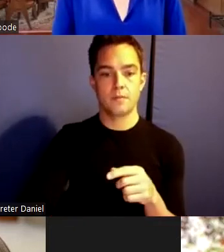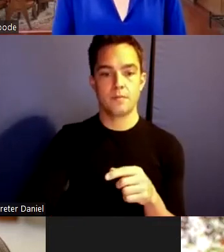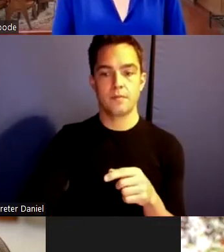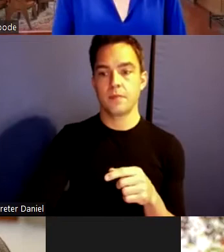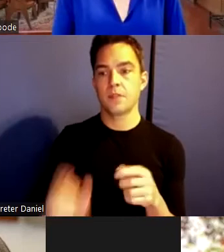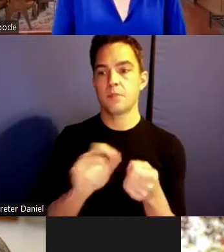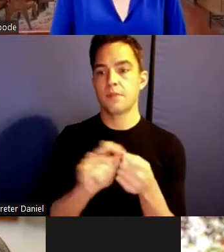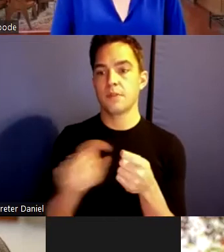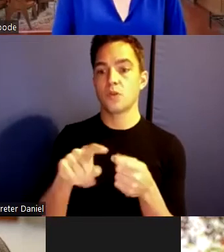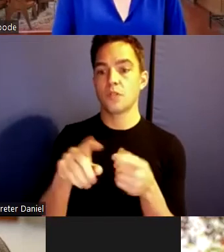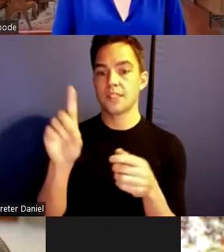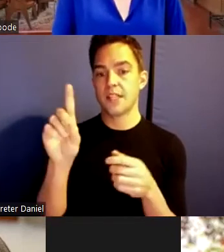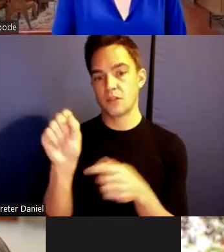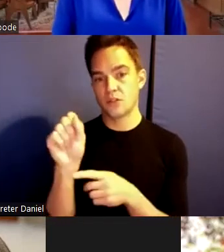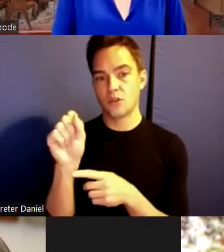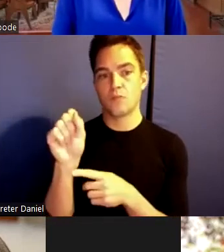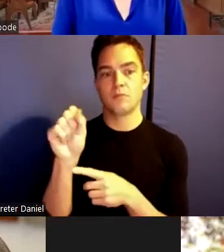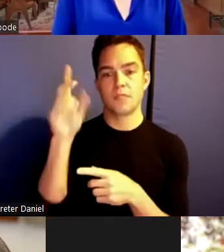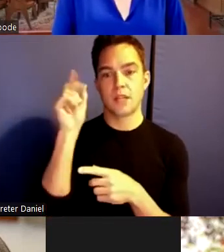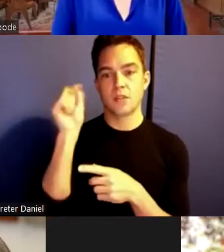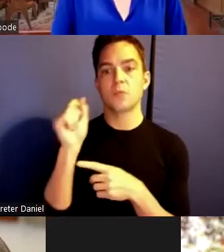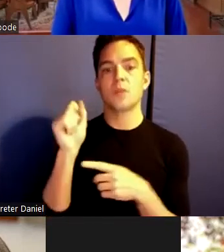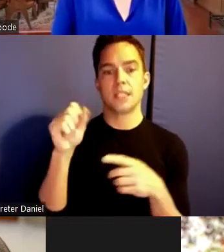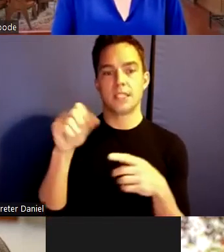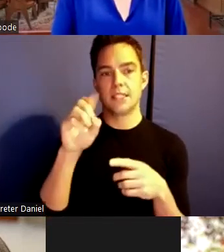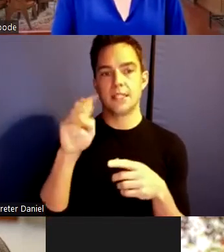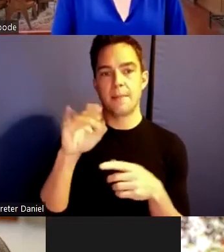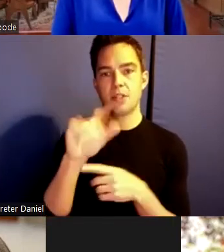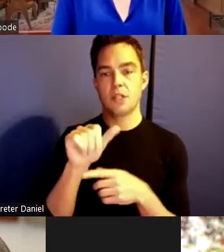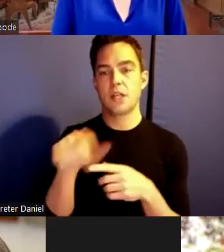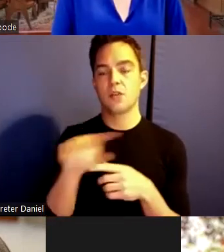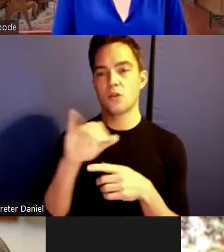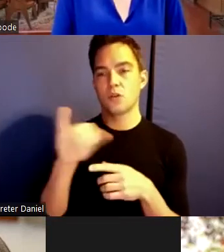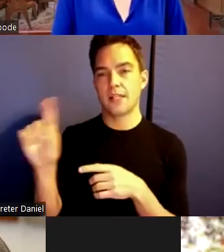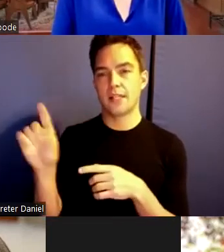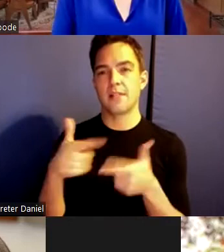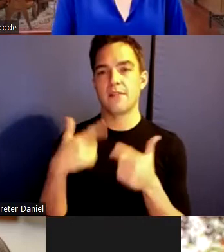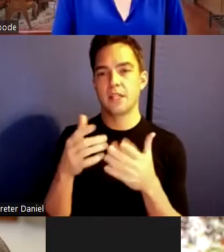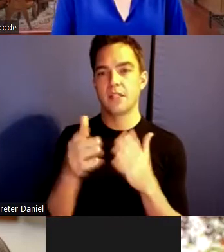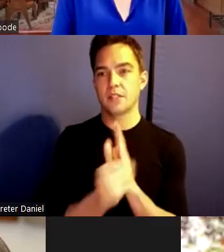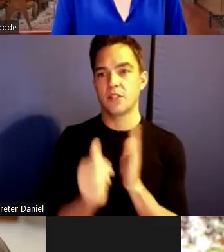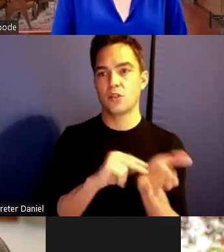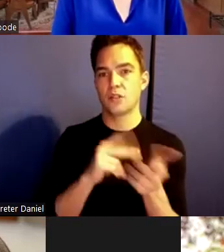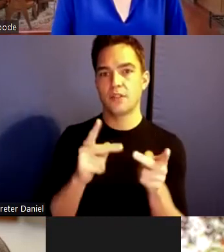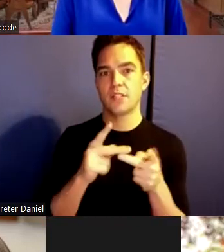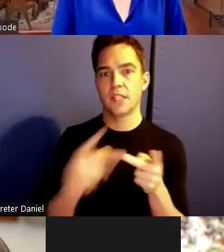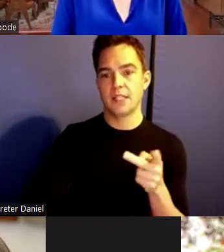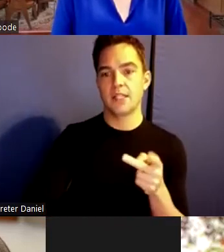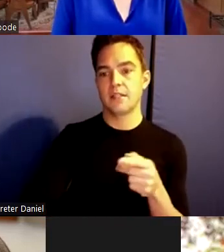And consequently, many older adults with IDD end up living in skilled nursing facilities at a ratio that doesn't meet their